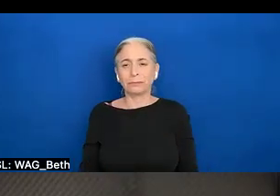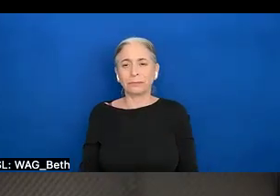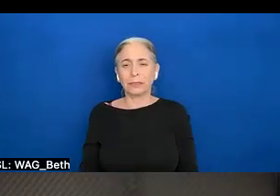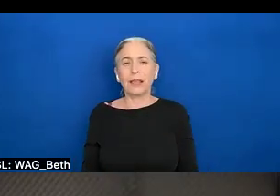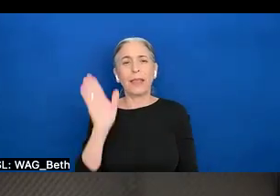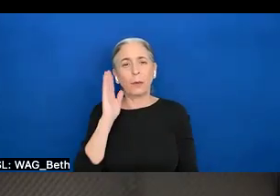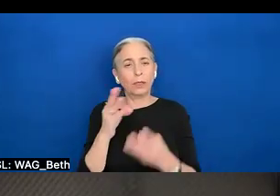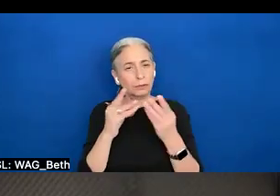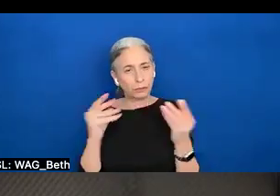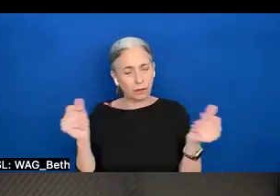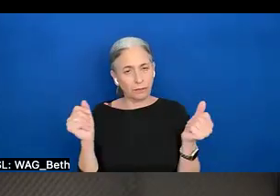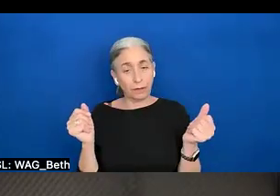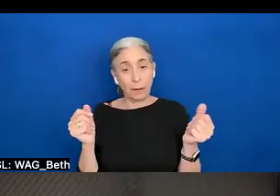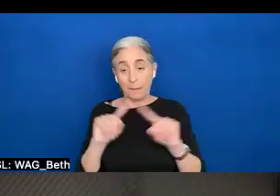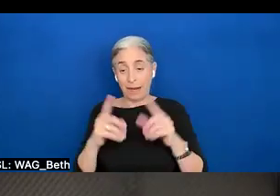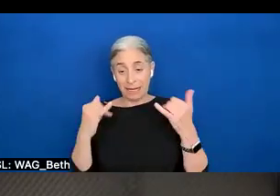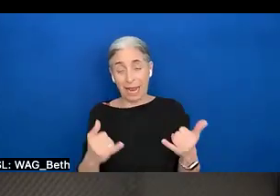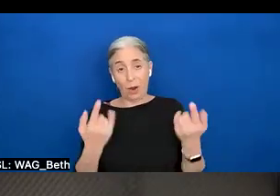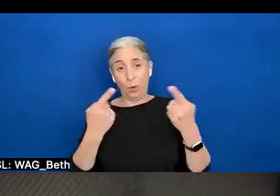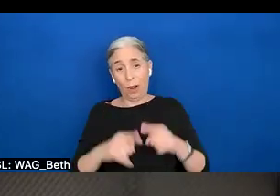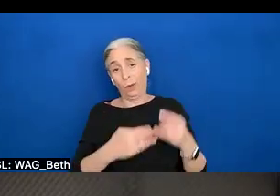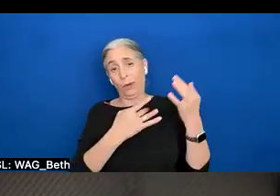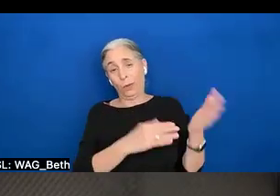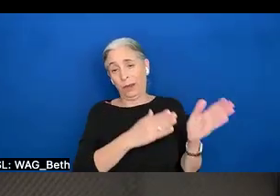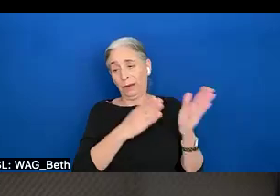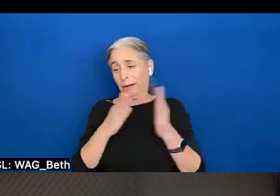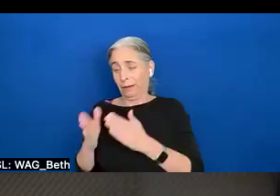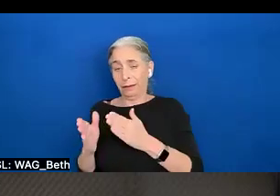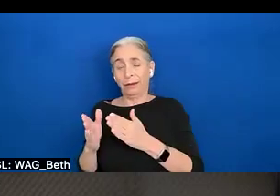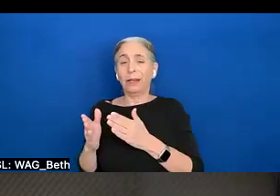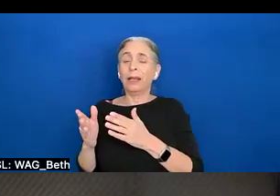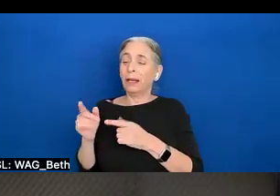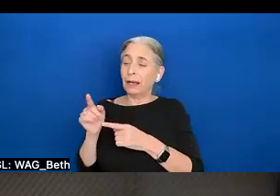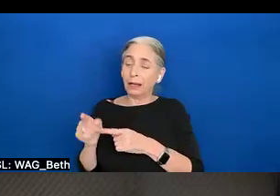And during this time, and during the adoption time,